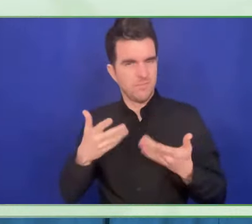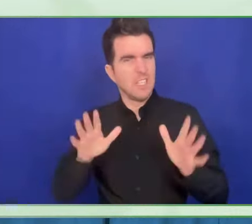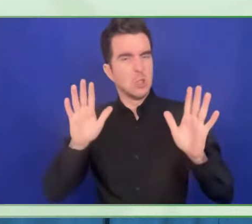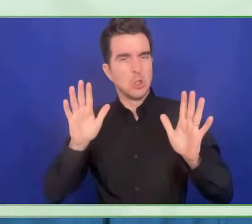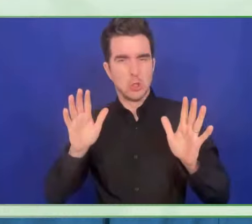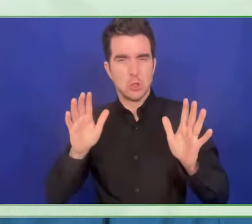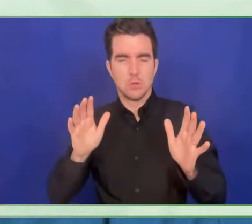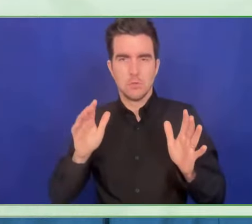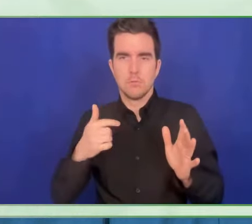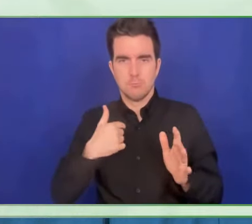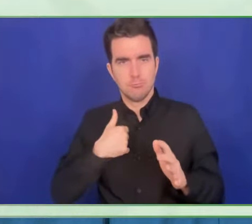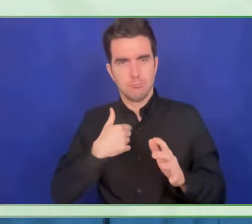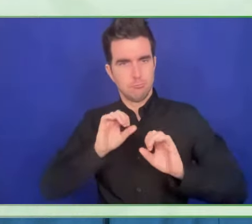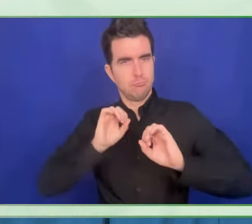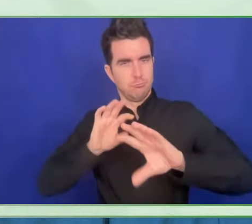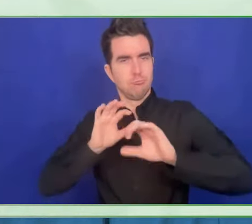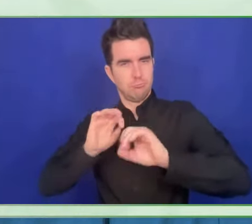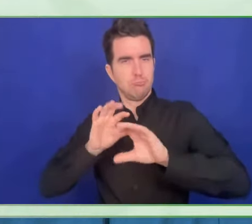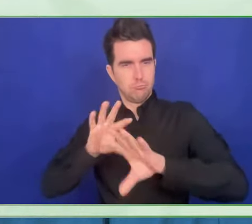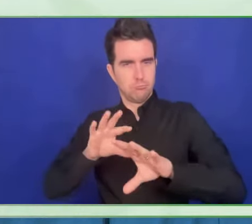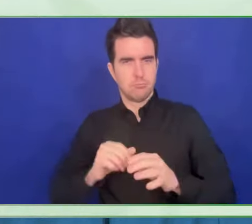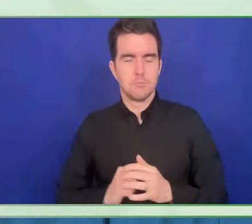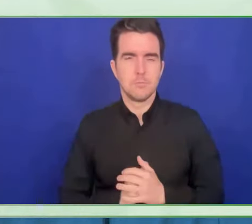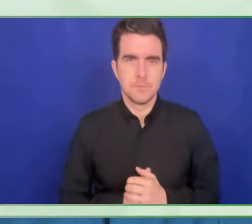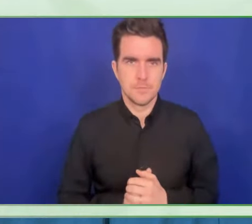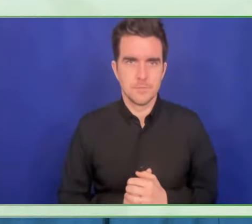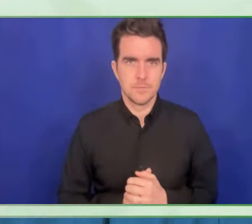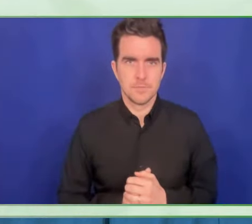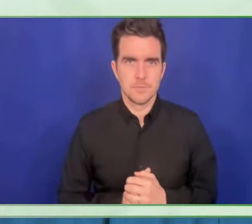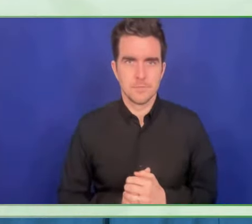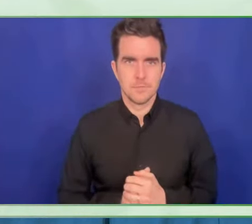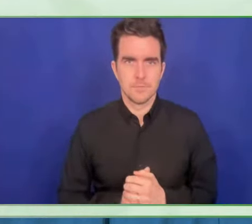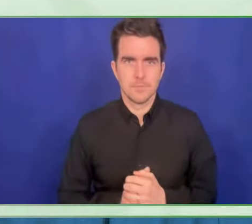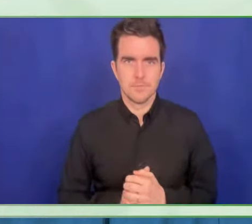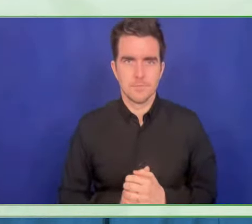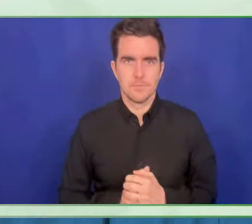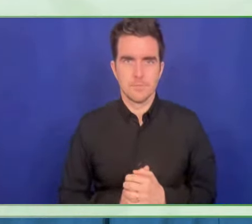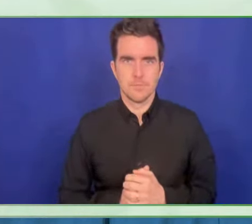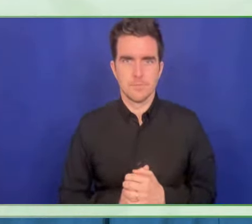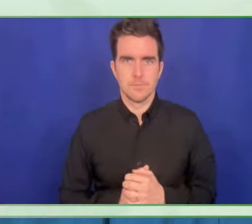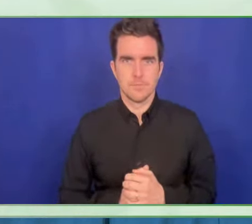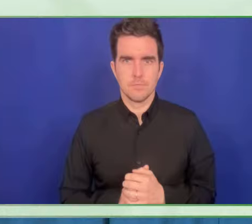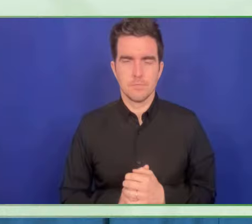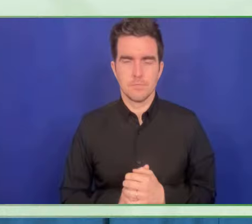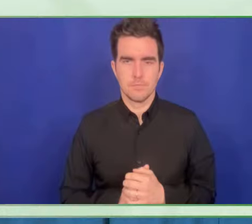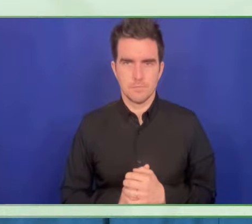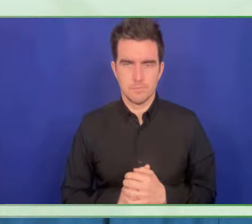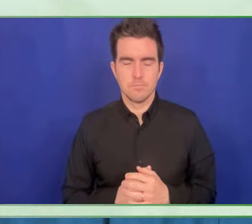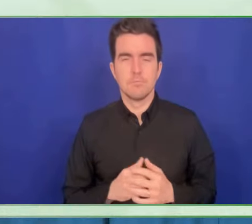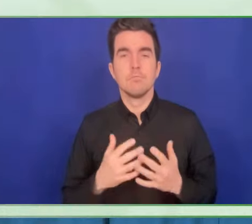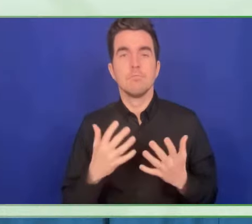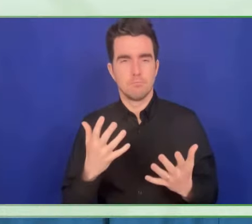But first of all, we can go to the next slide.